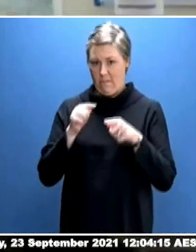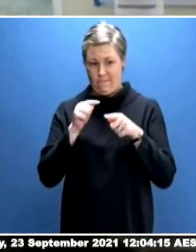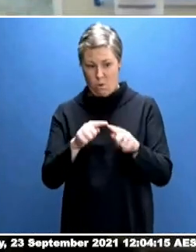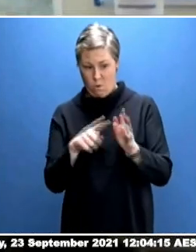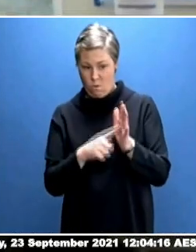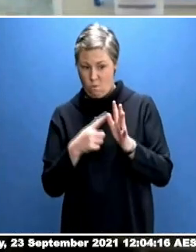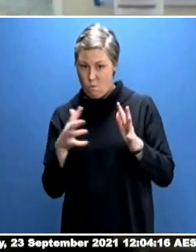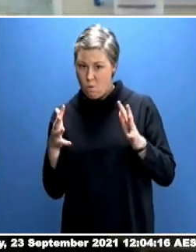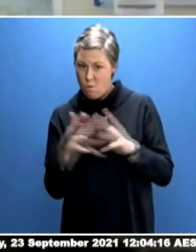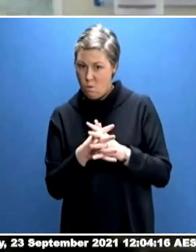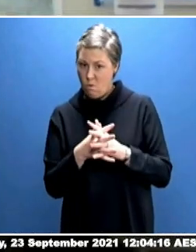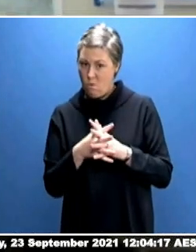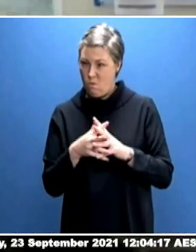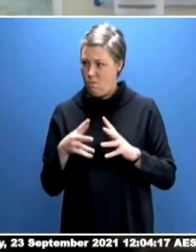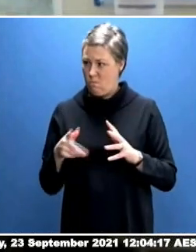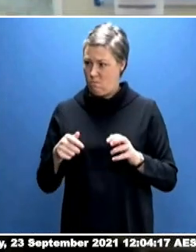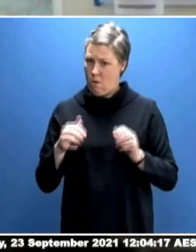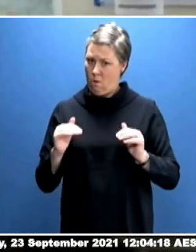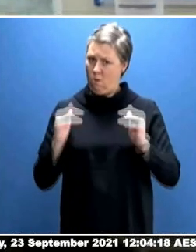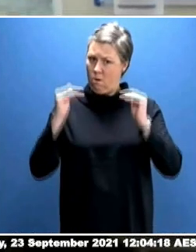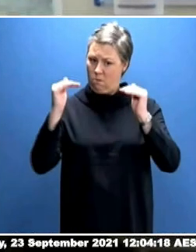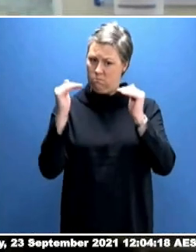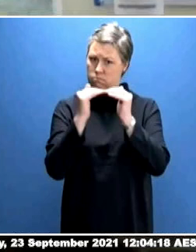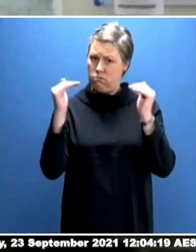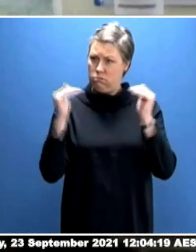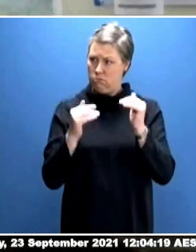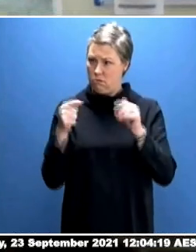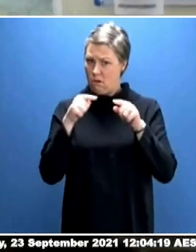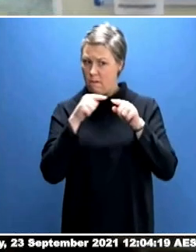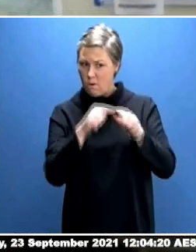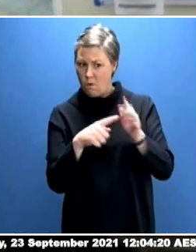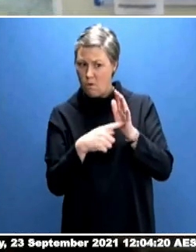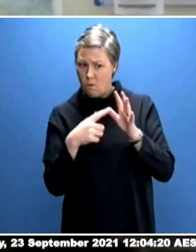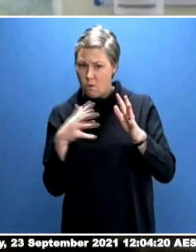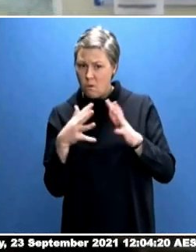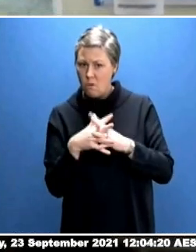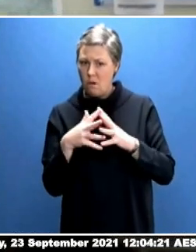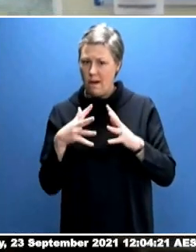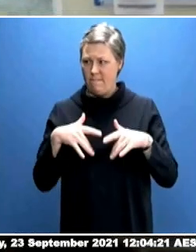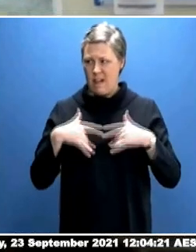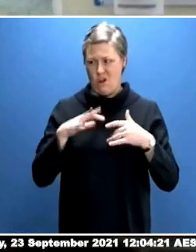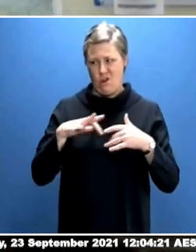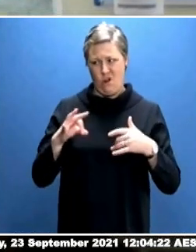of or the lack of a legislative framework around the current status